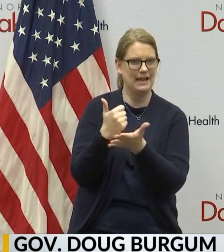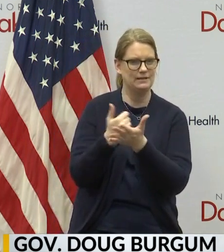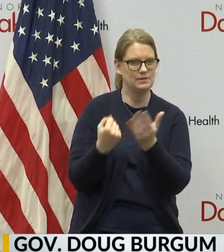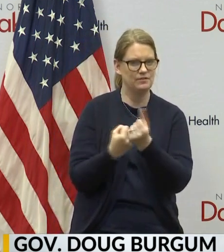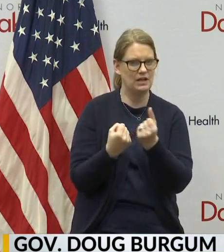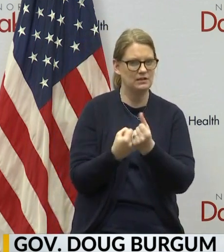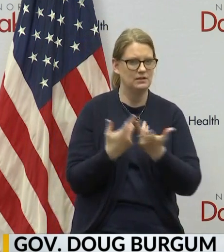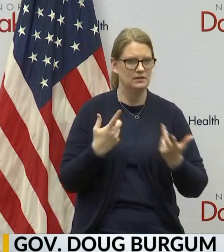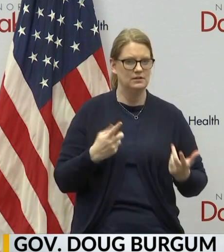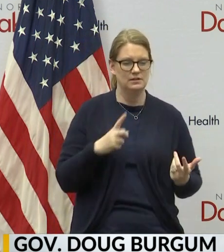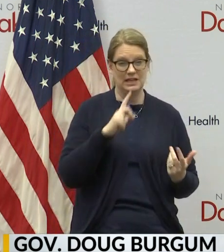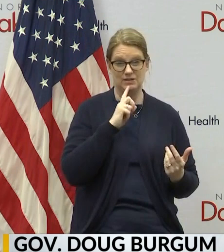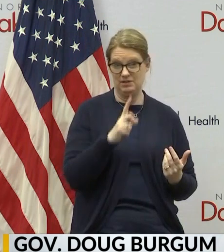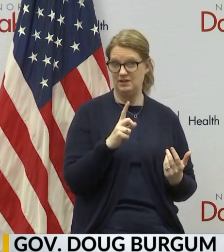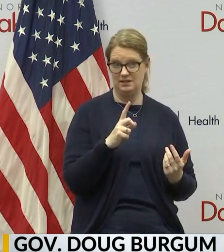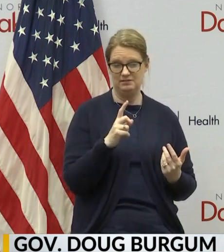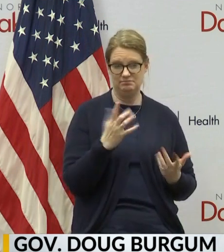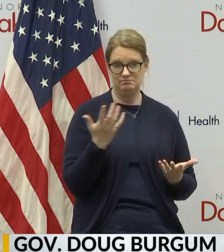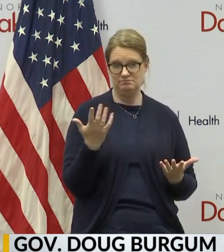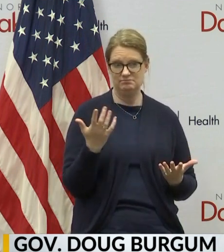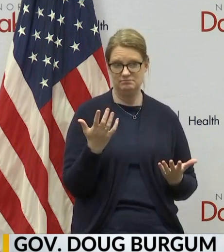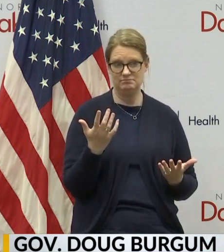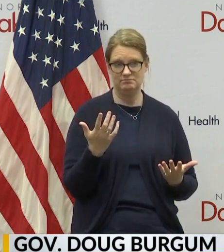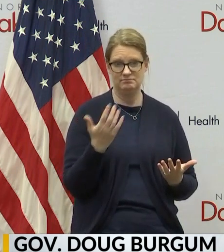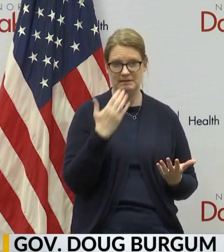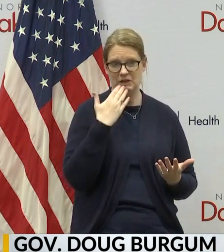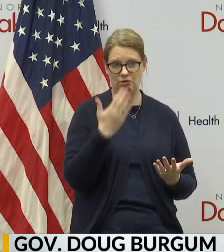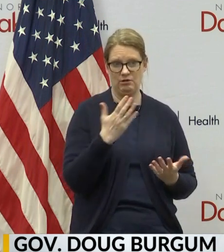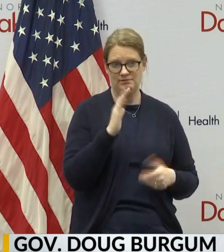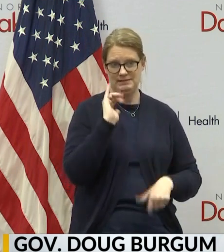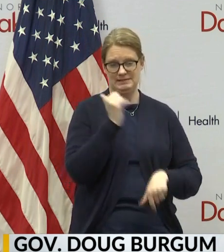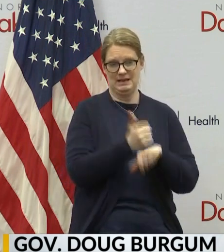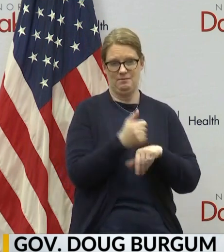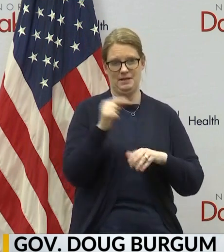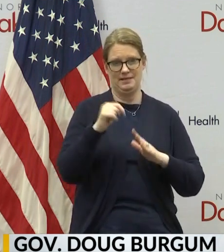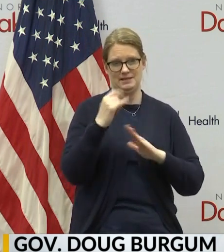WORKFORCE SAFETY HEALTH INSURANCE TRUST FUND THAT HELPS